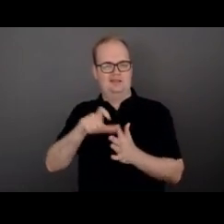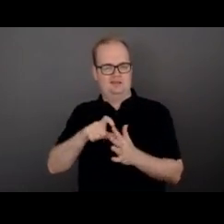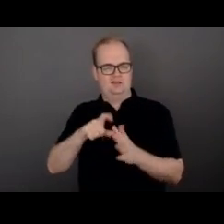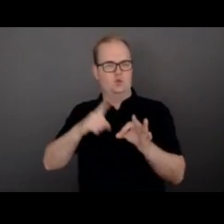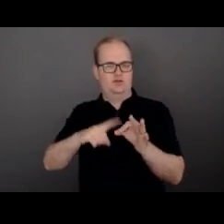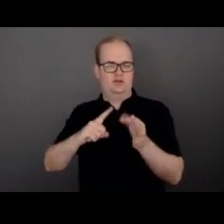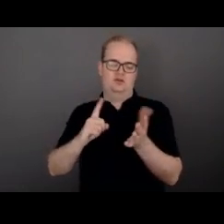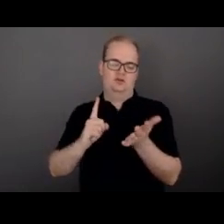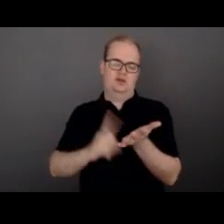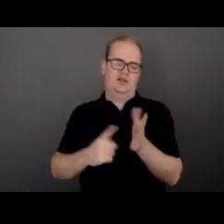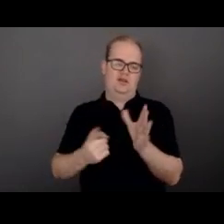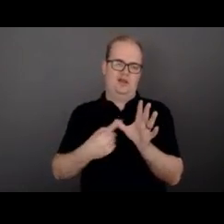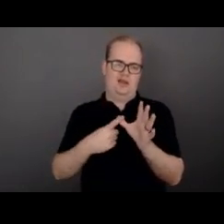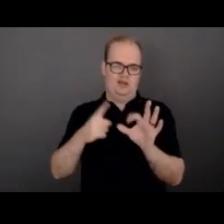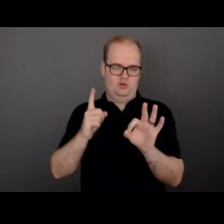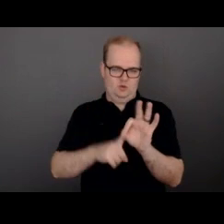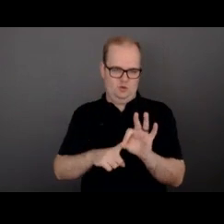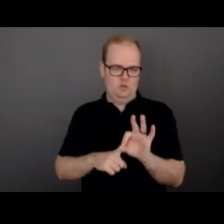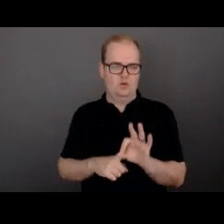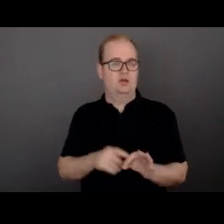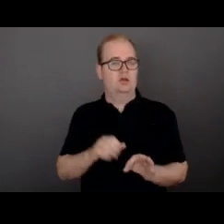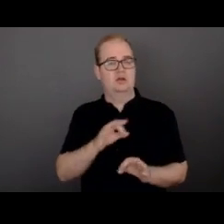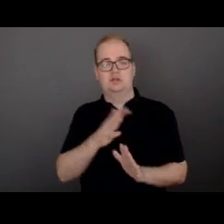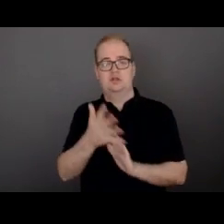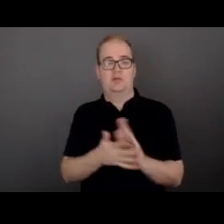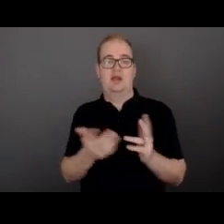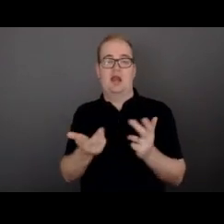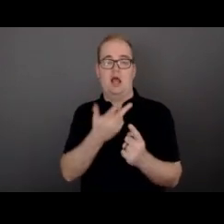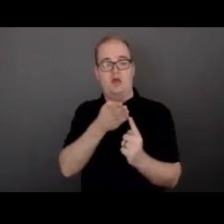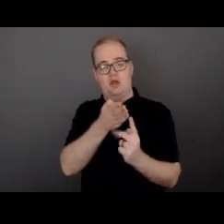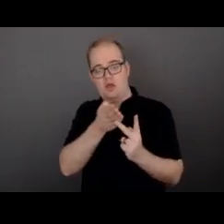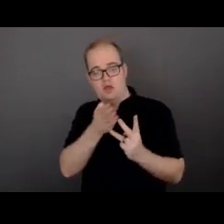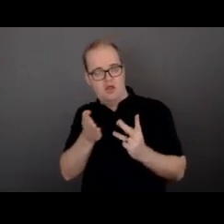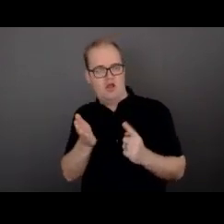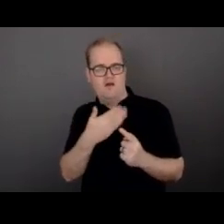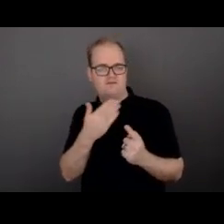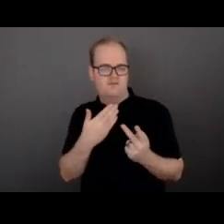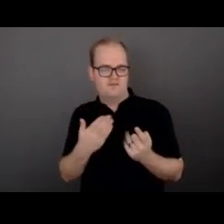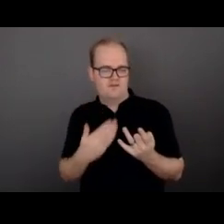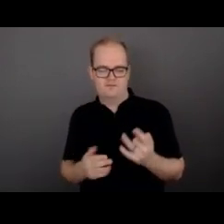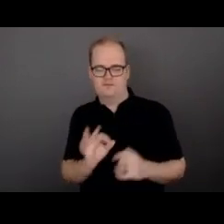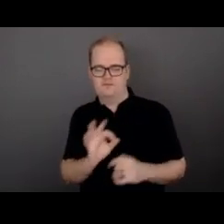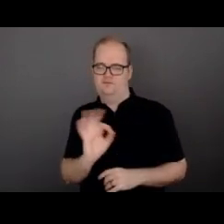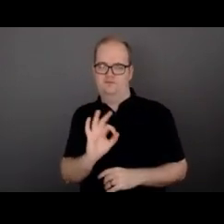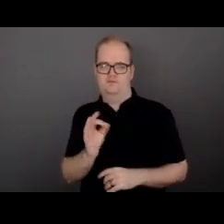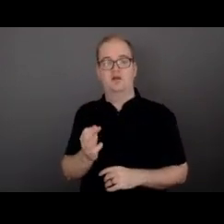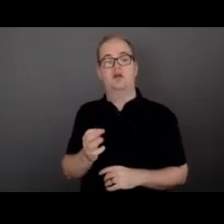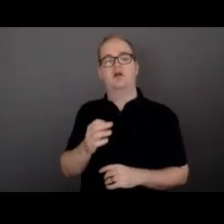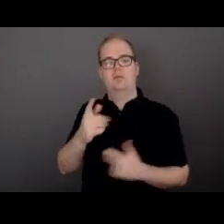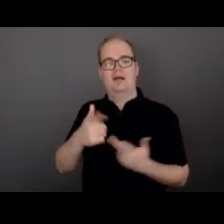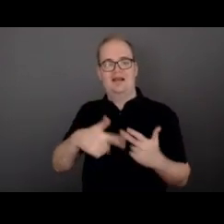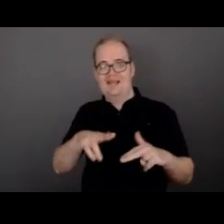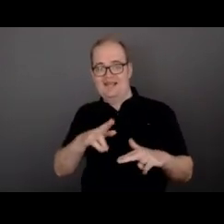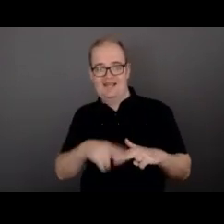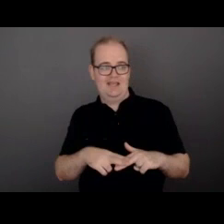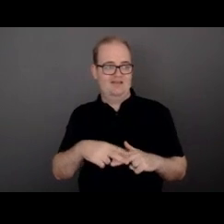It's just an additional option where clients might not have capacity to self seek legal advice.